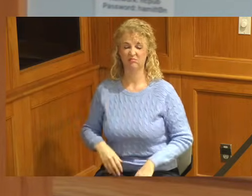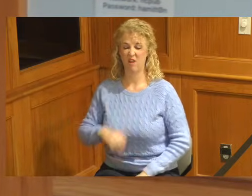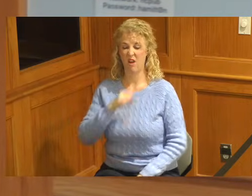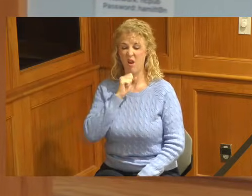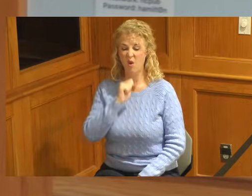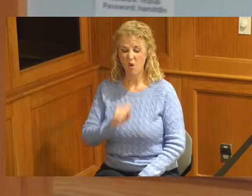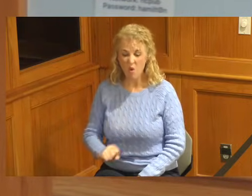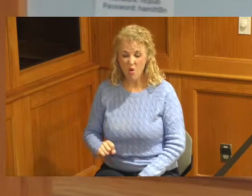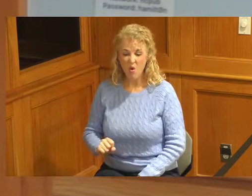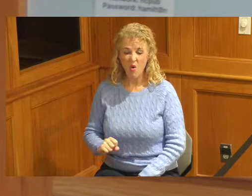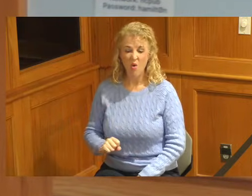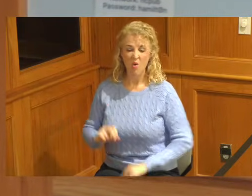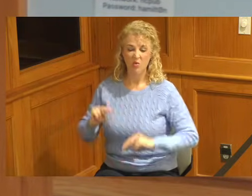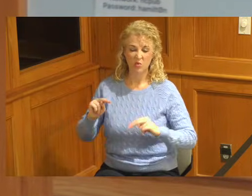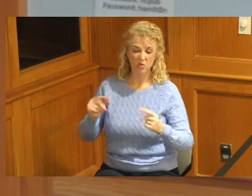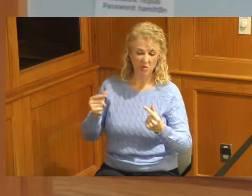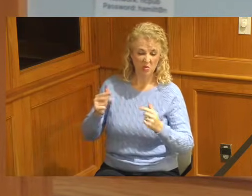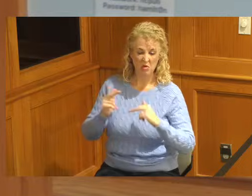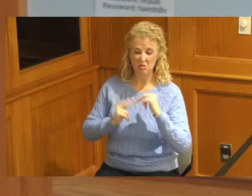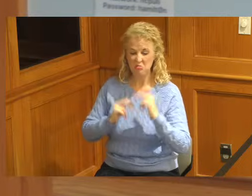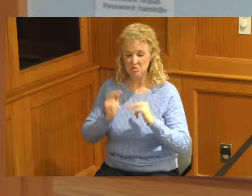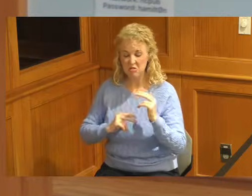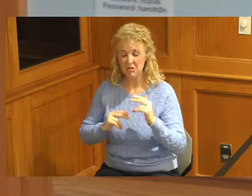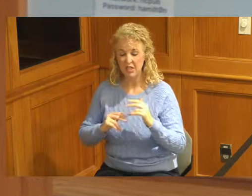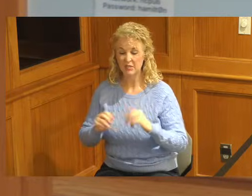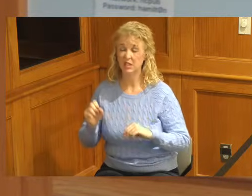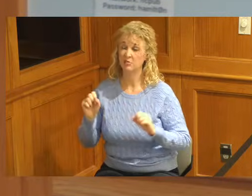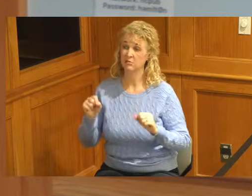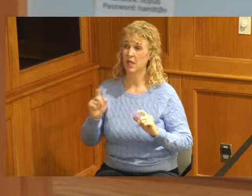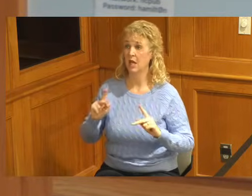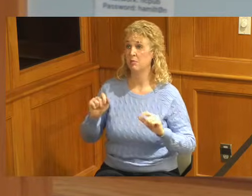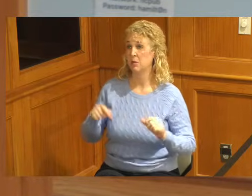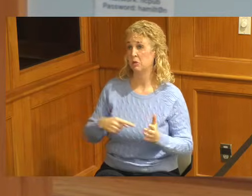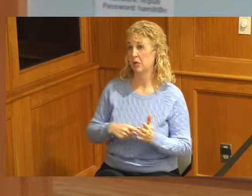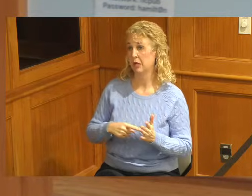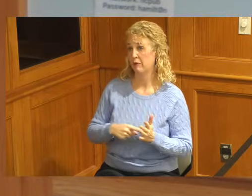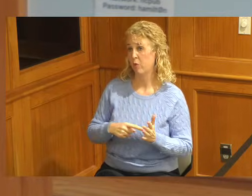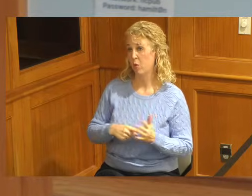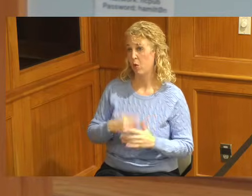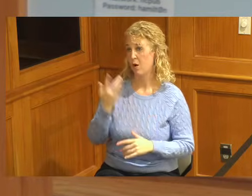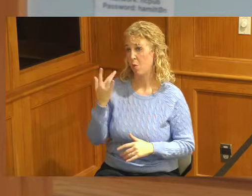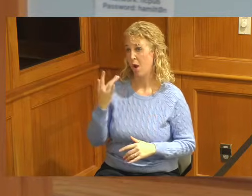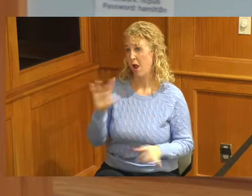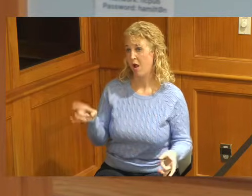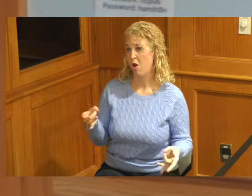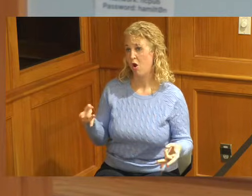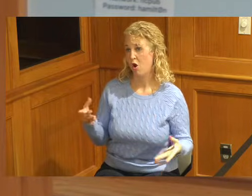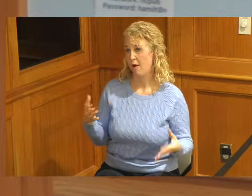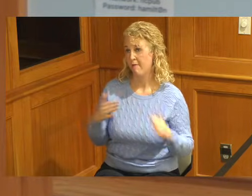not in good shape buildings that are affordable because they're at the very bottom of the market.